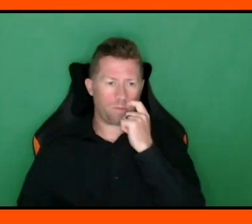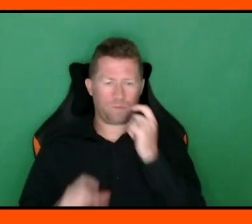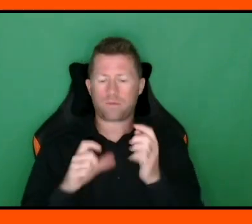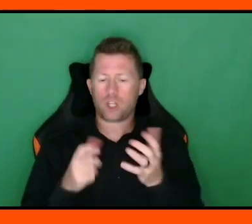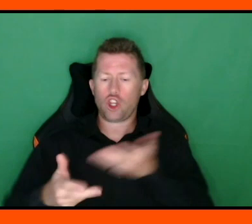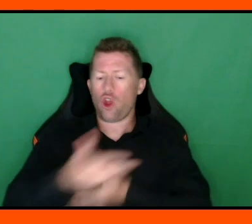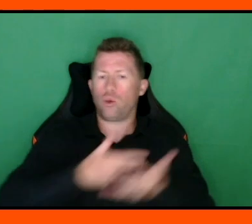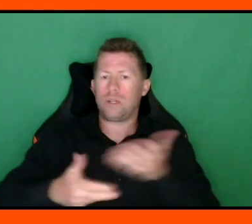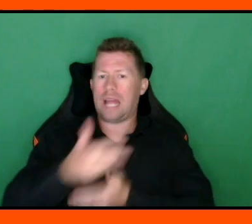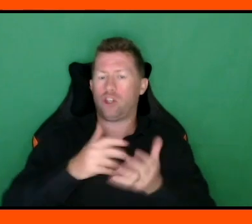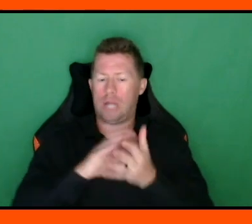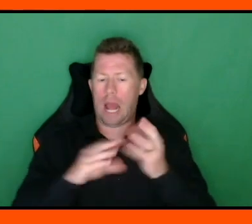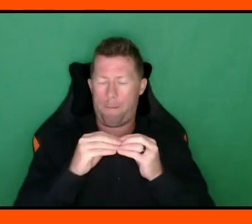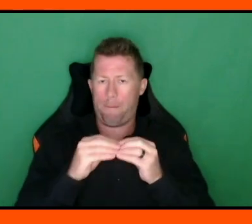to a number of those consultations.